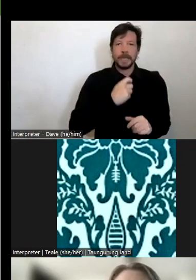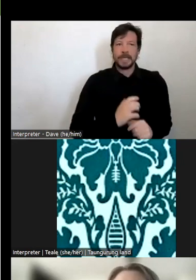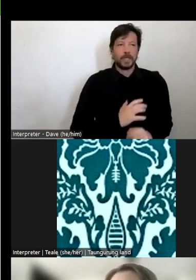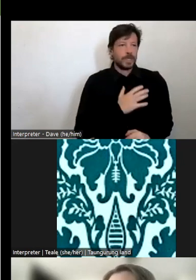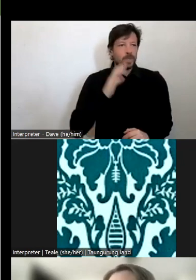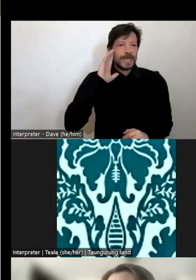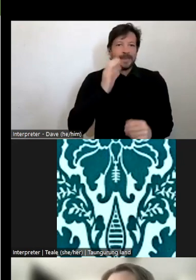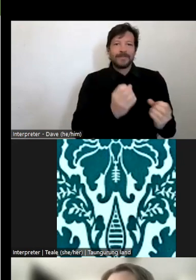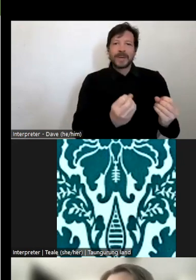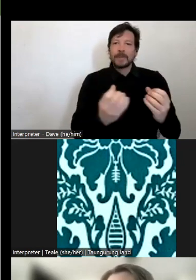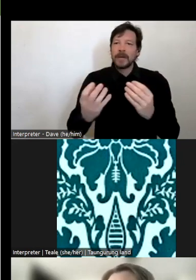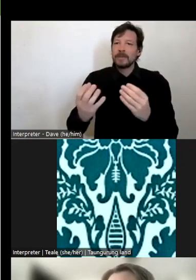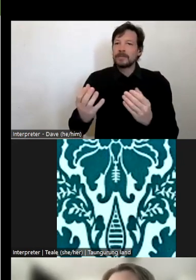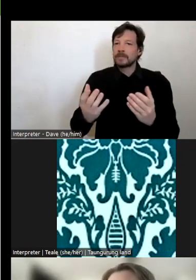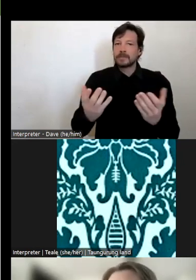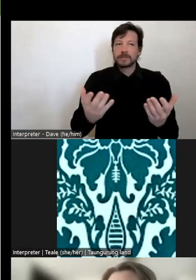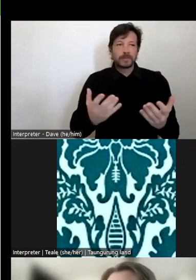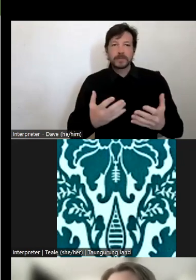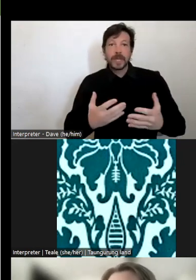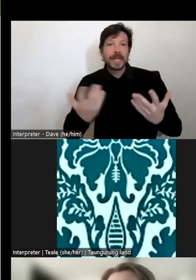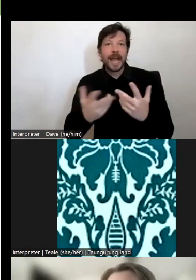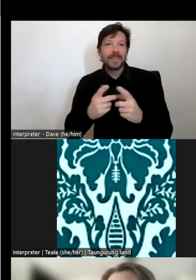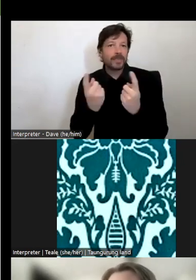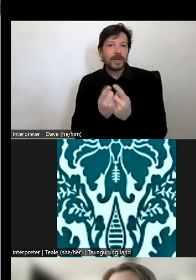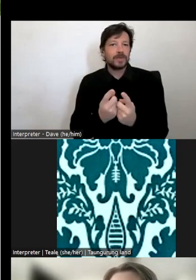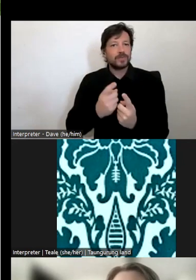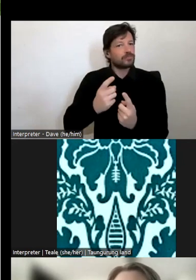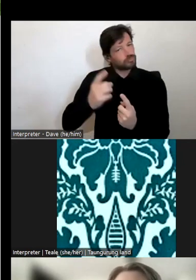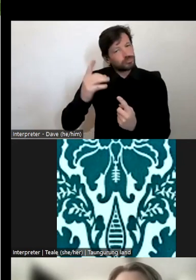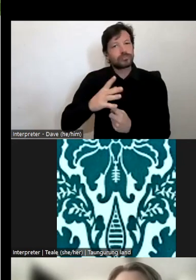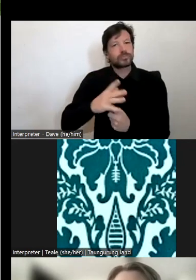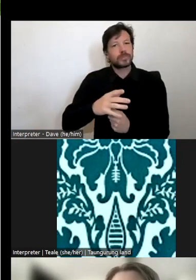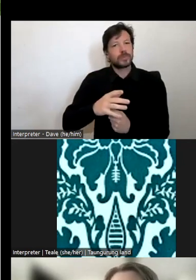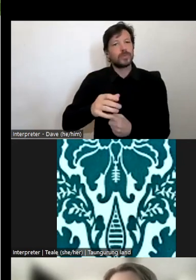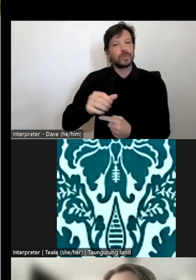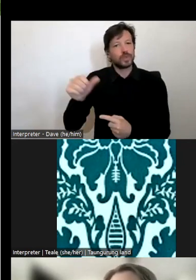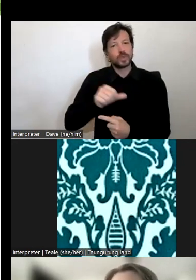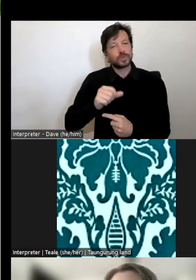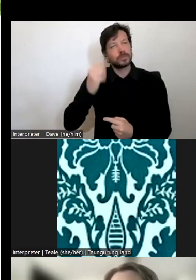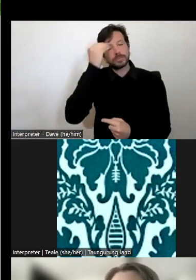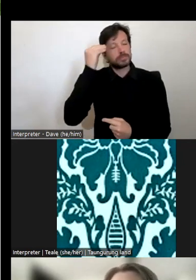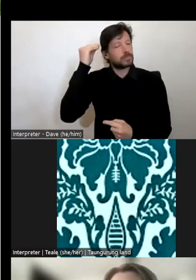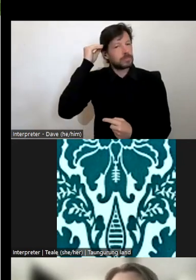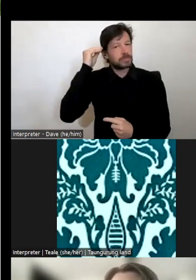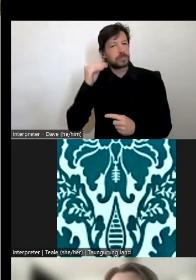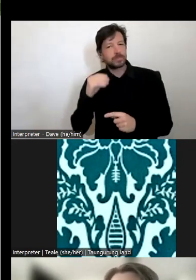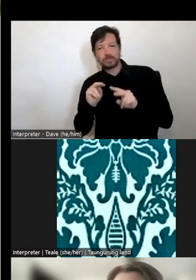as there other things that you think are important that we should be thinking about and track monitoring over time.